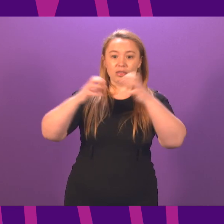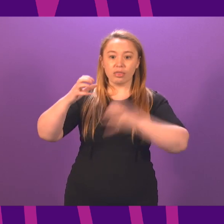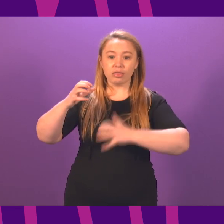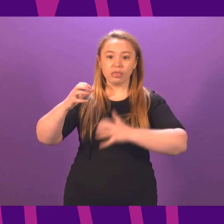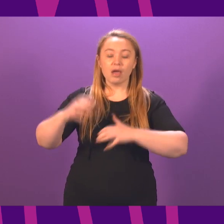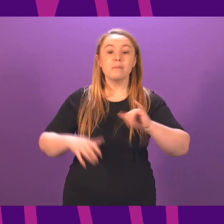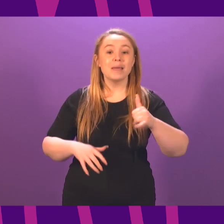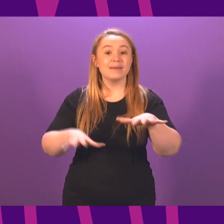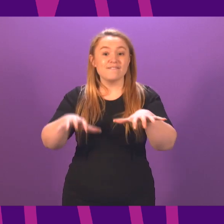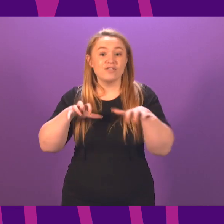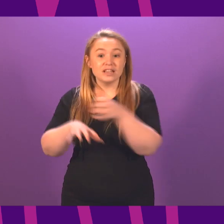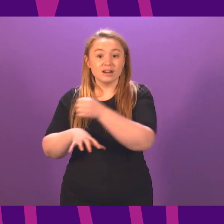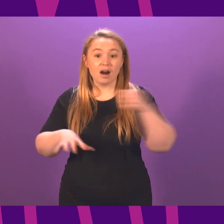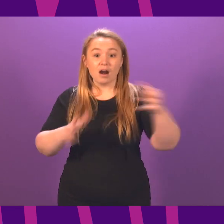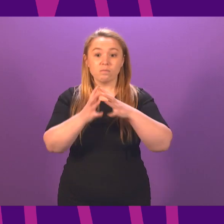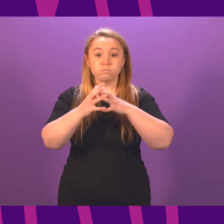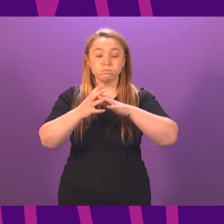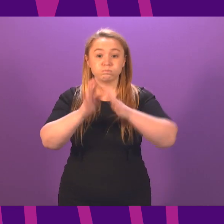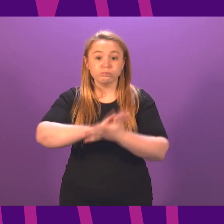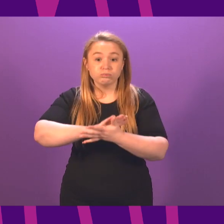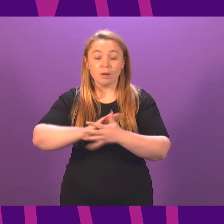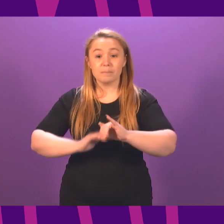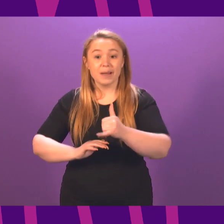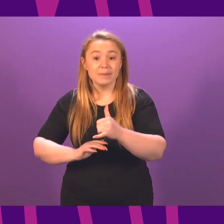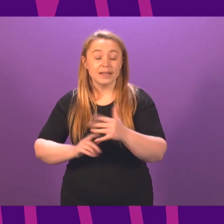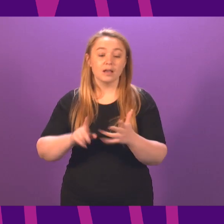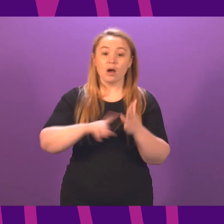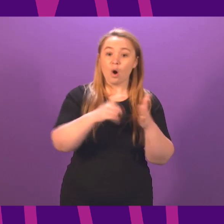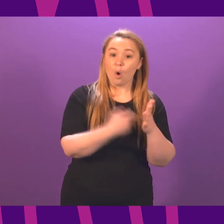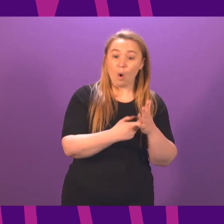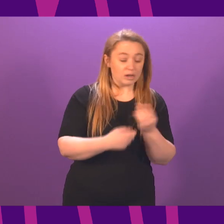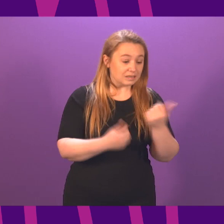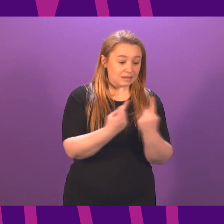malfunctioning or something else happening that disrupts a significant portion of supply. It is